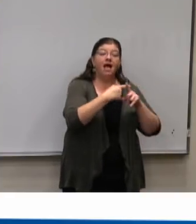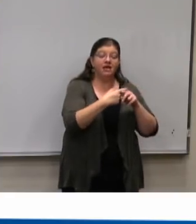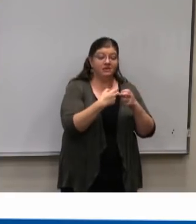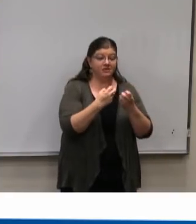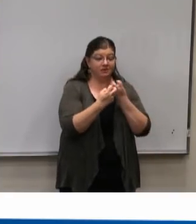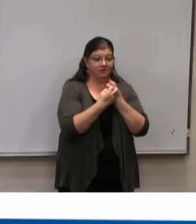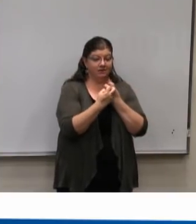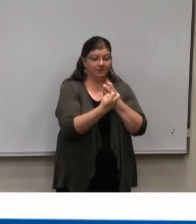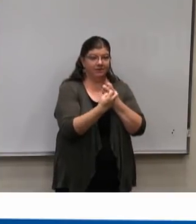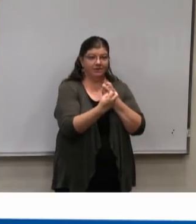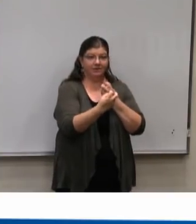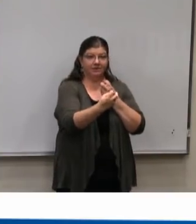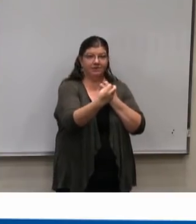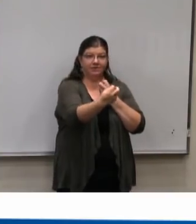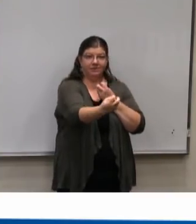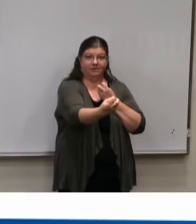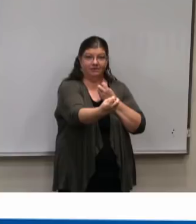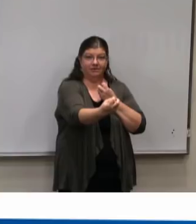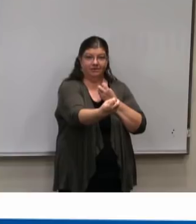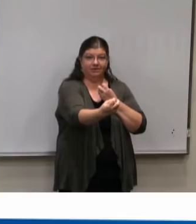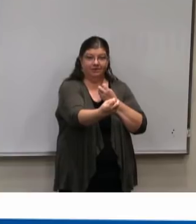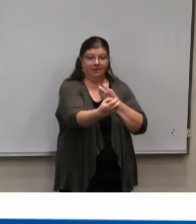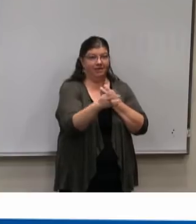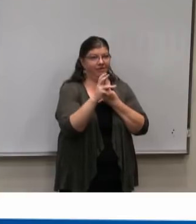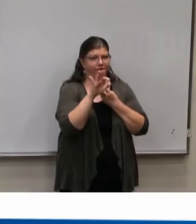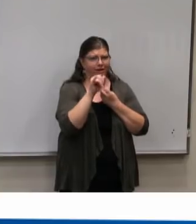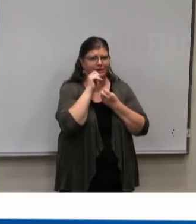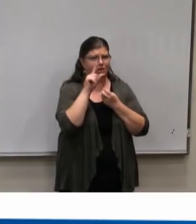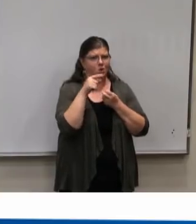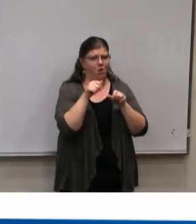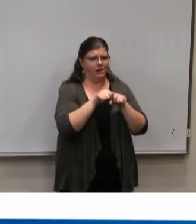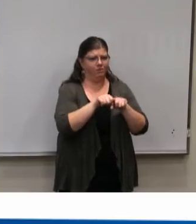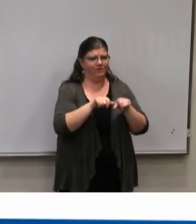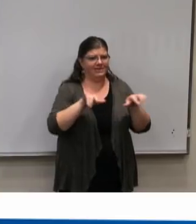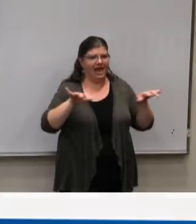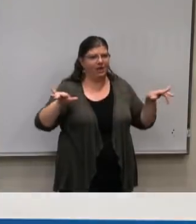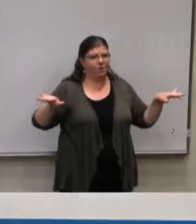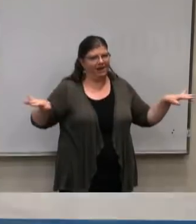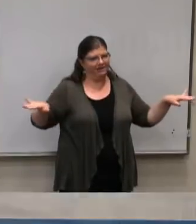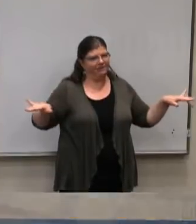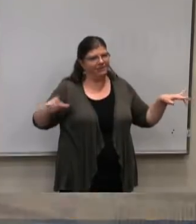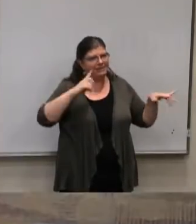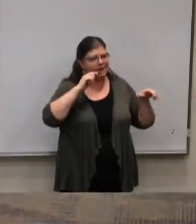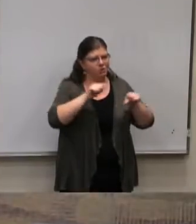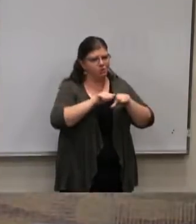So this only works if the virus can only move sideways, right. So we think the virus probably is able to move in any direction.